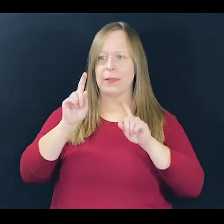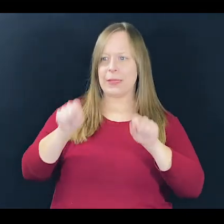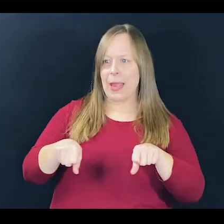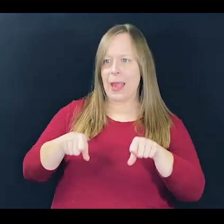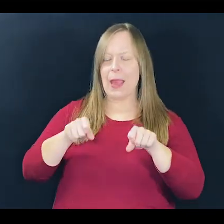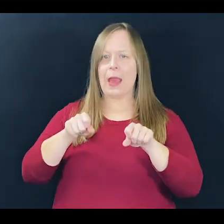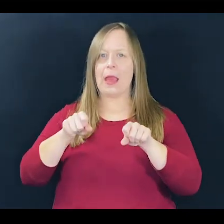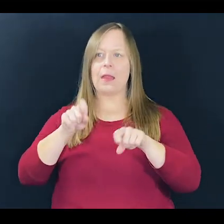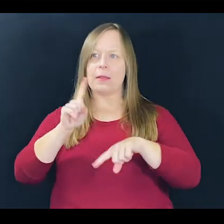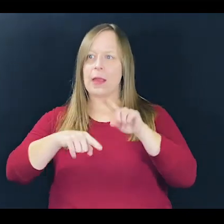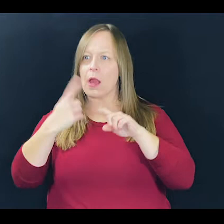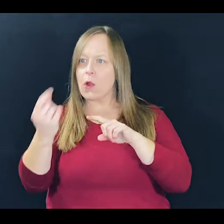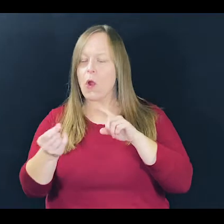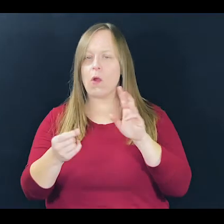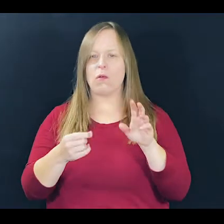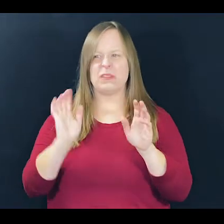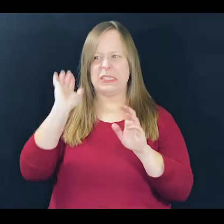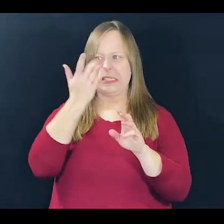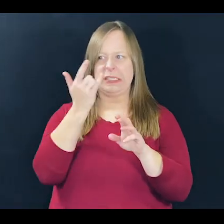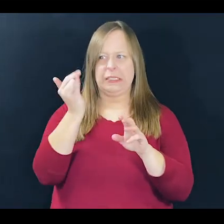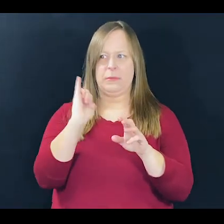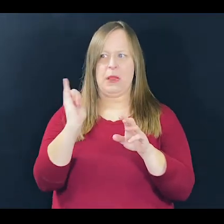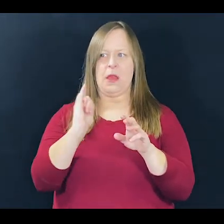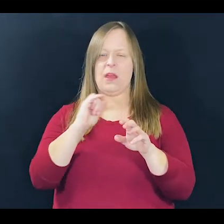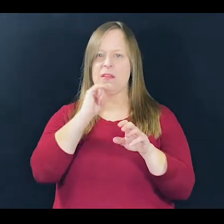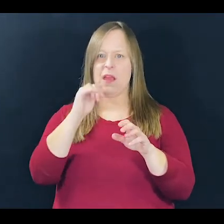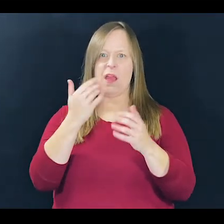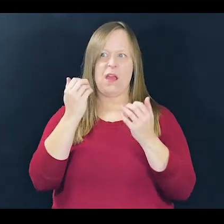they can and can't be and it seems like there's not a lot of good information